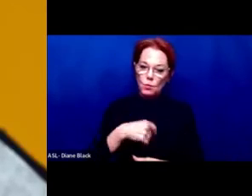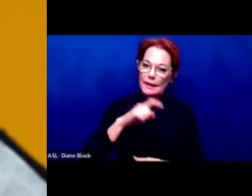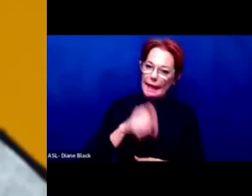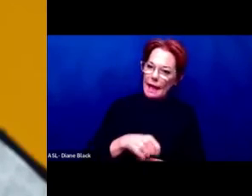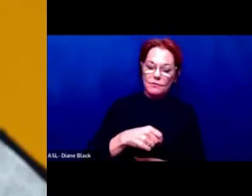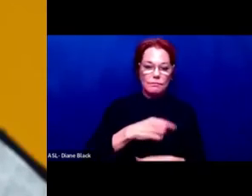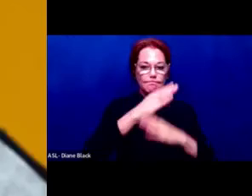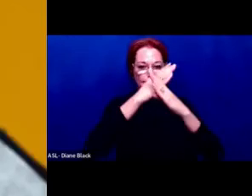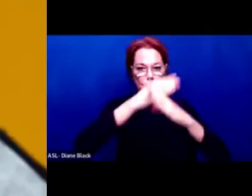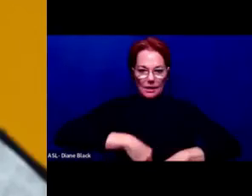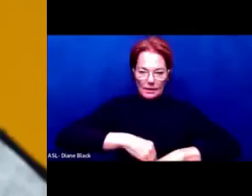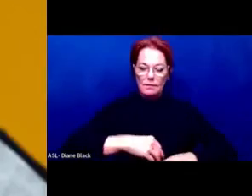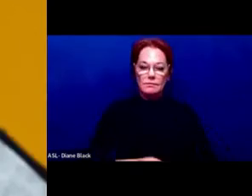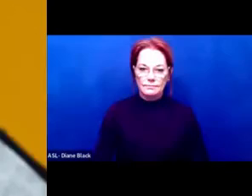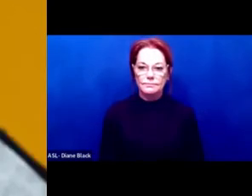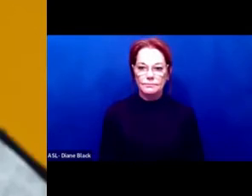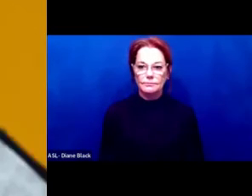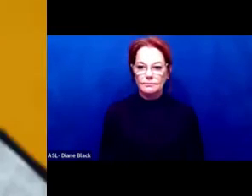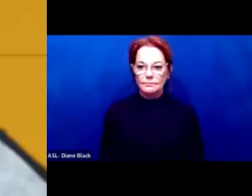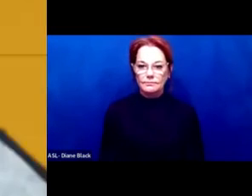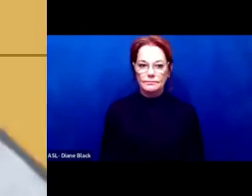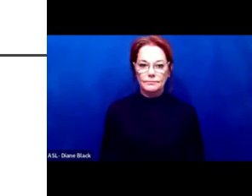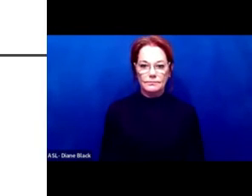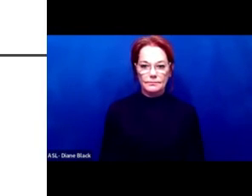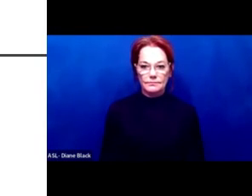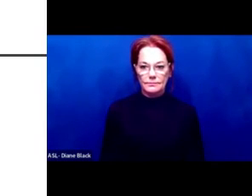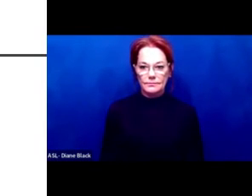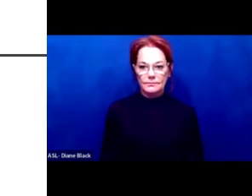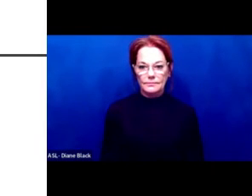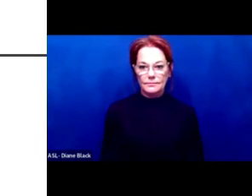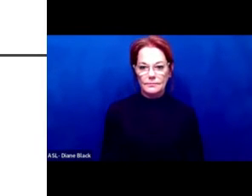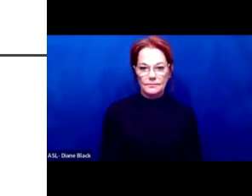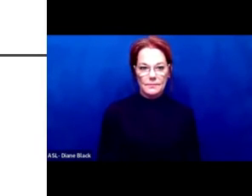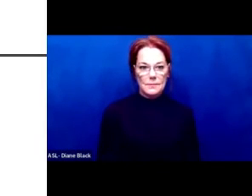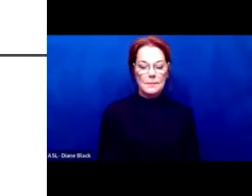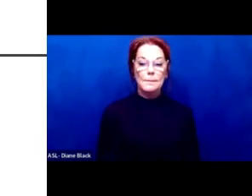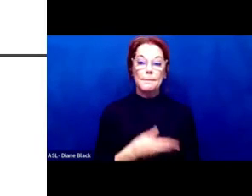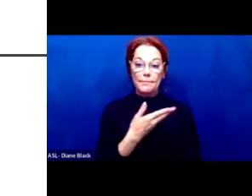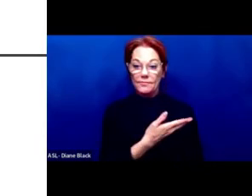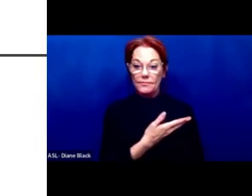barriers. So this, just in